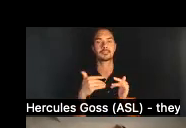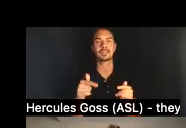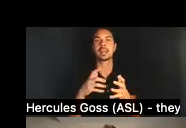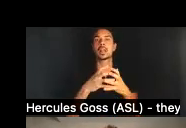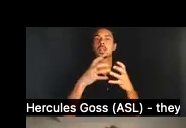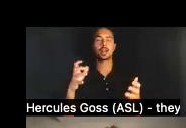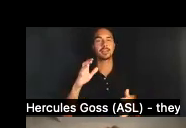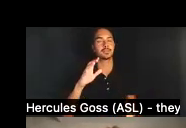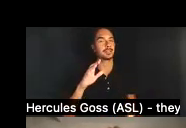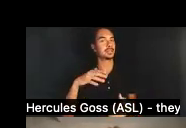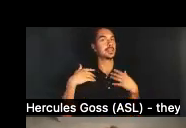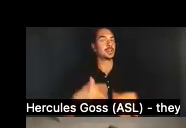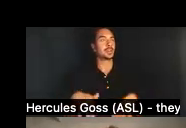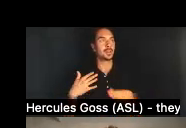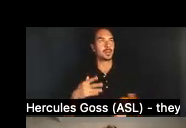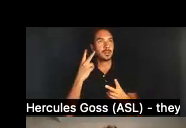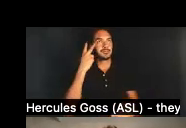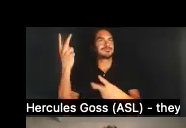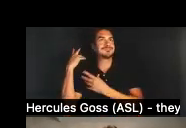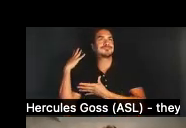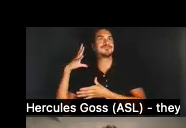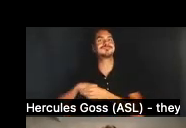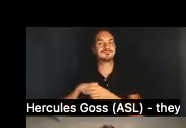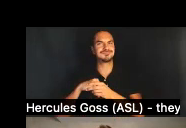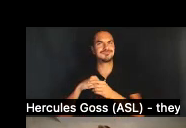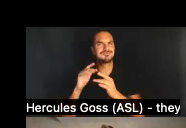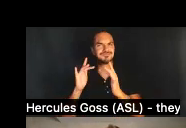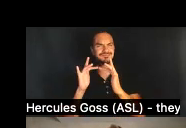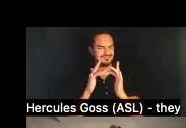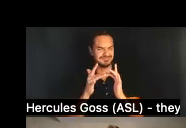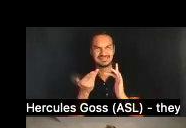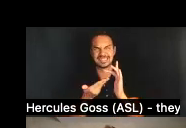it brings up a ton of baggage. You know? For me, as somebody